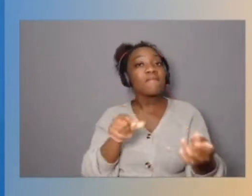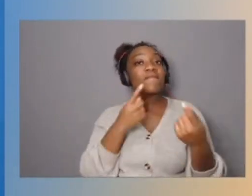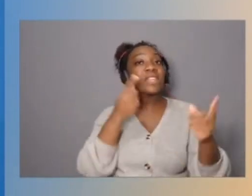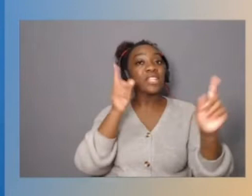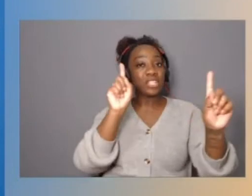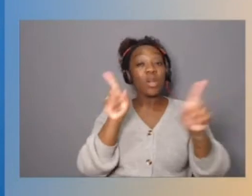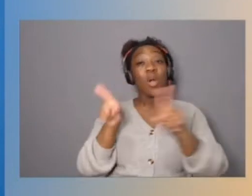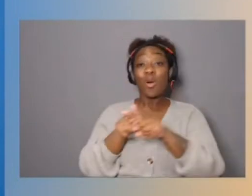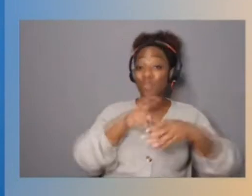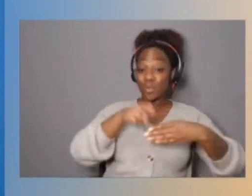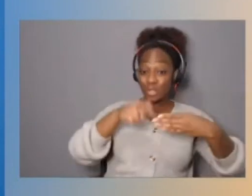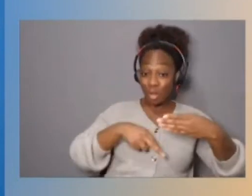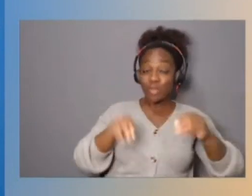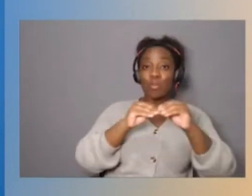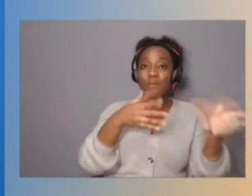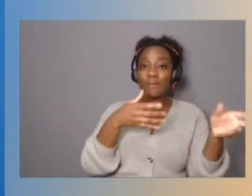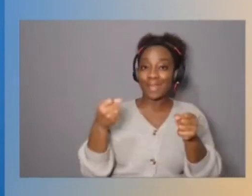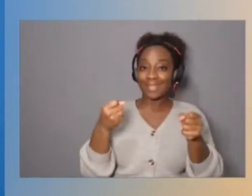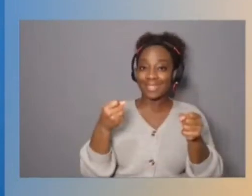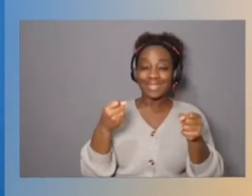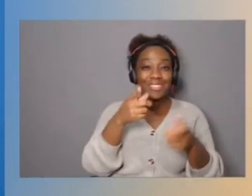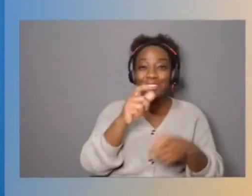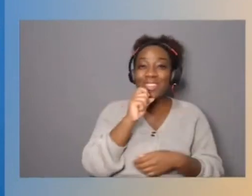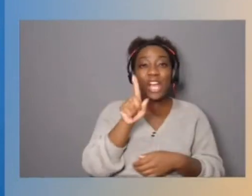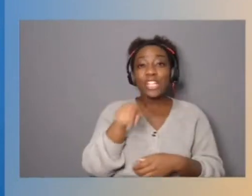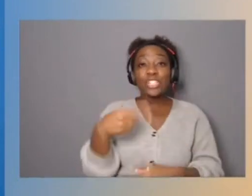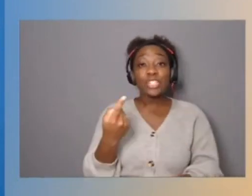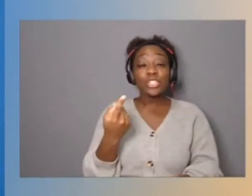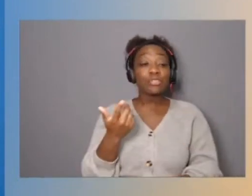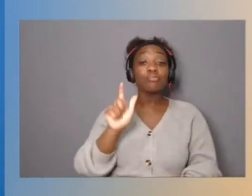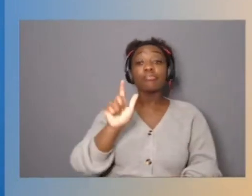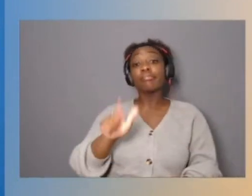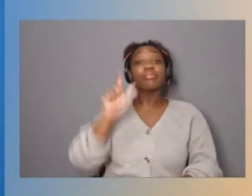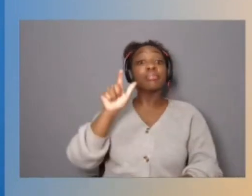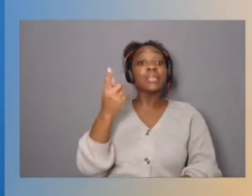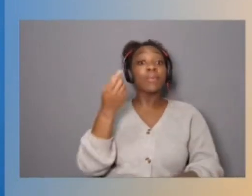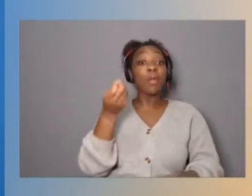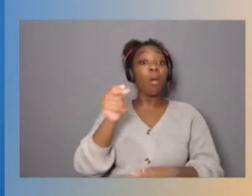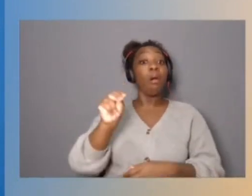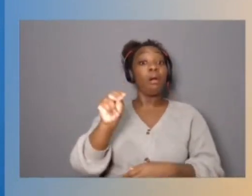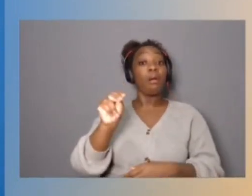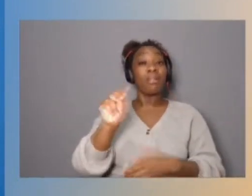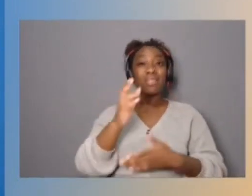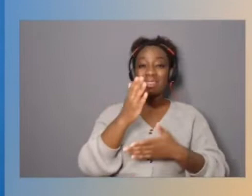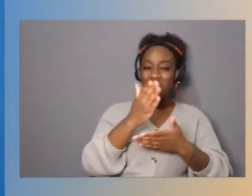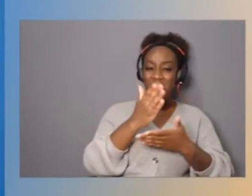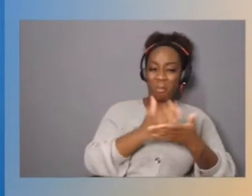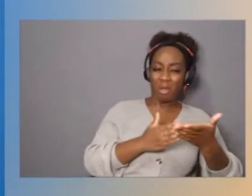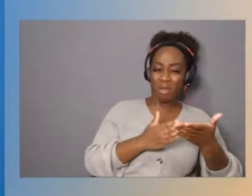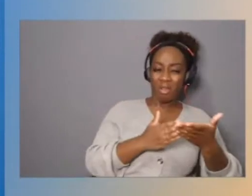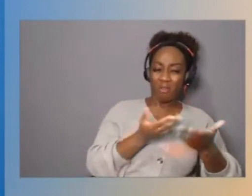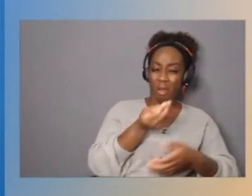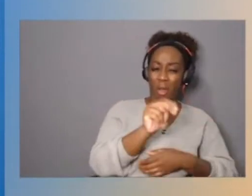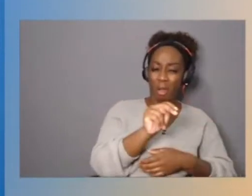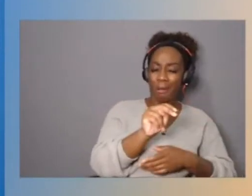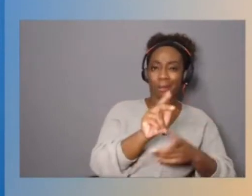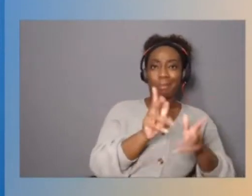And you're not powering something on that a portion of it is sitting there with power being underutilized [Roshni] Right.